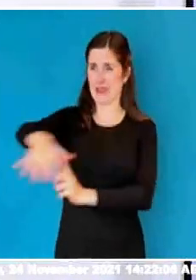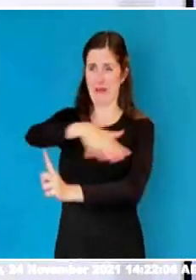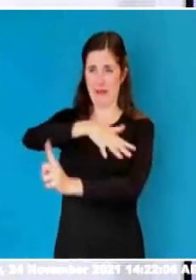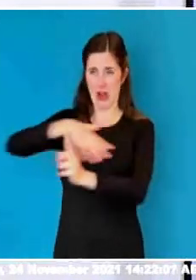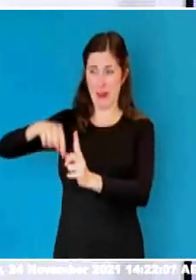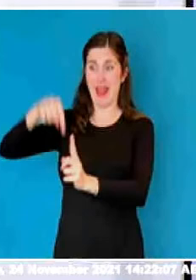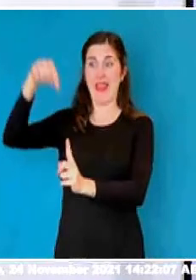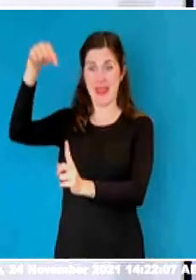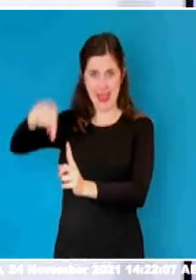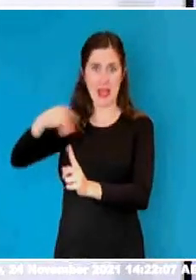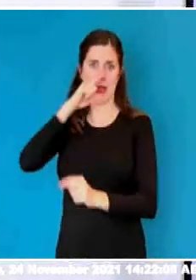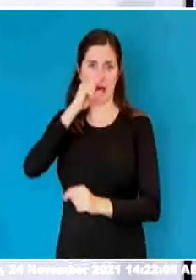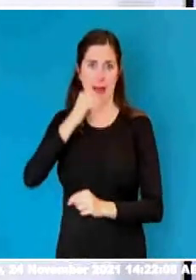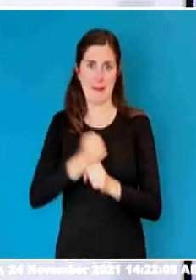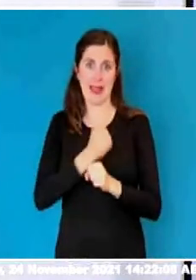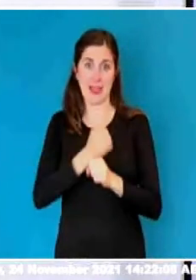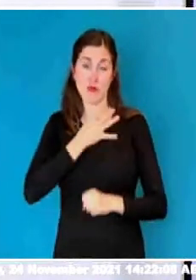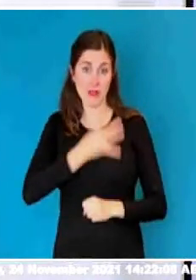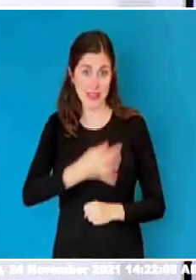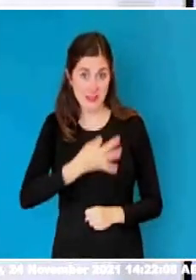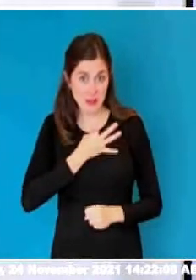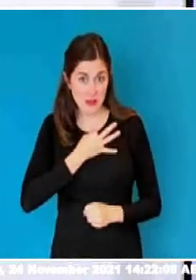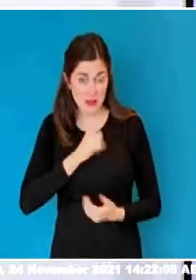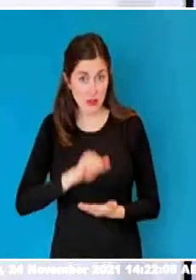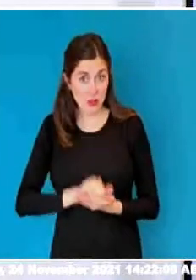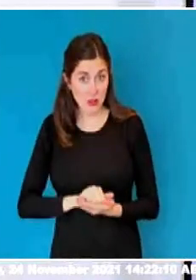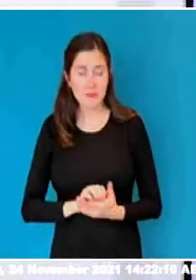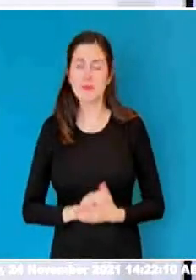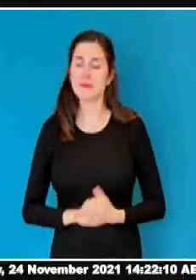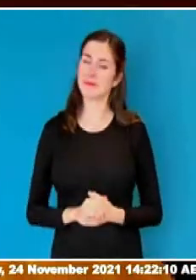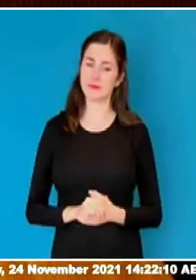create the risk? Is that what you mean to say? That's entirely correct.